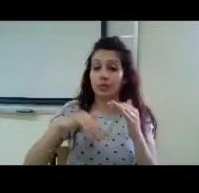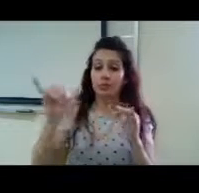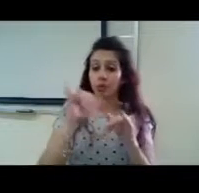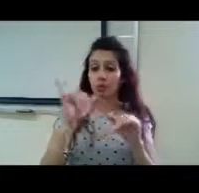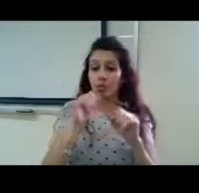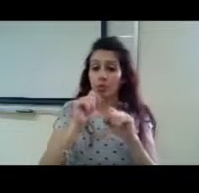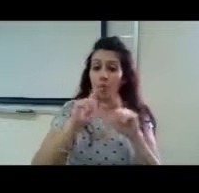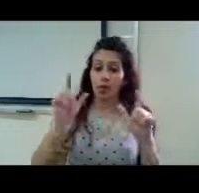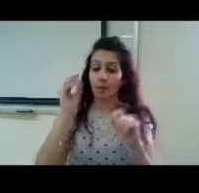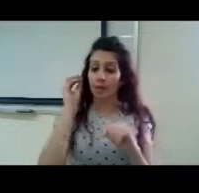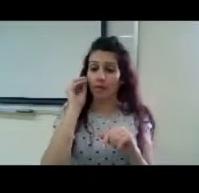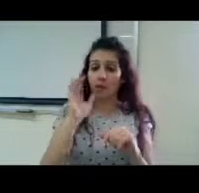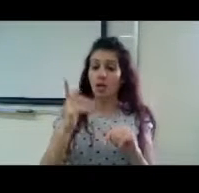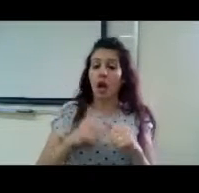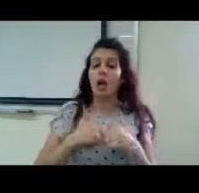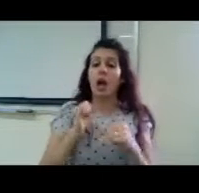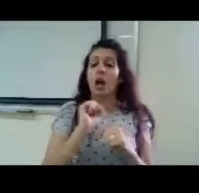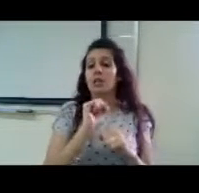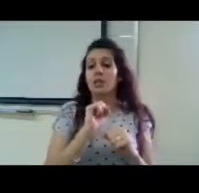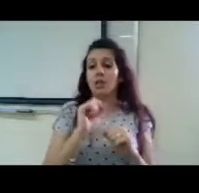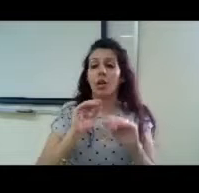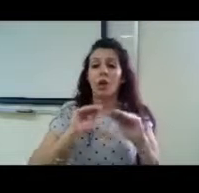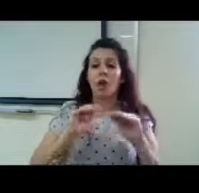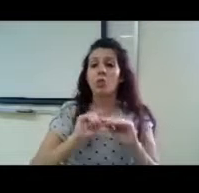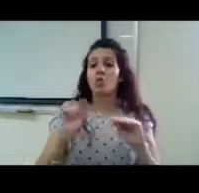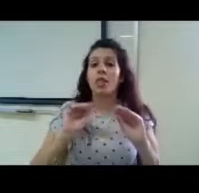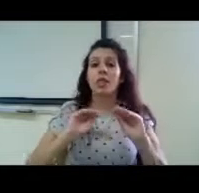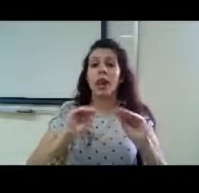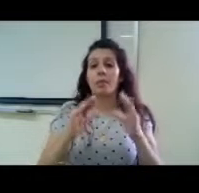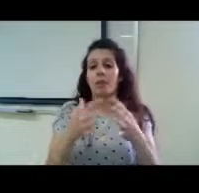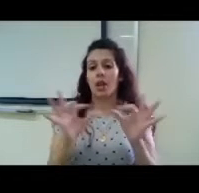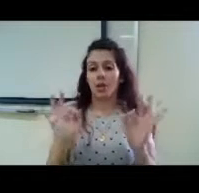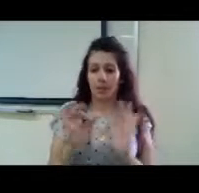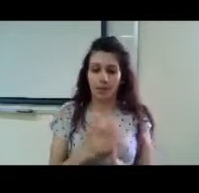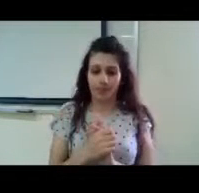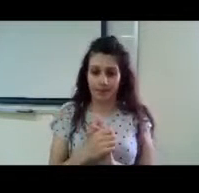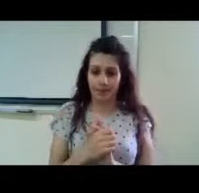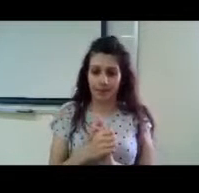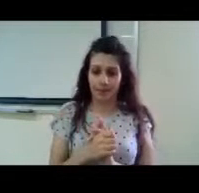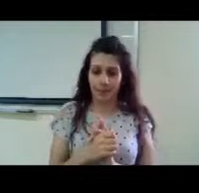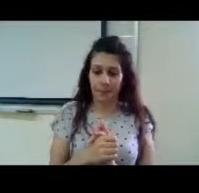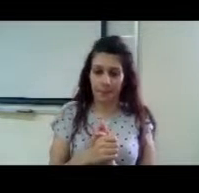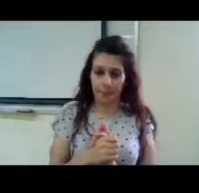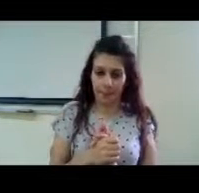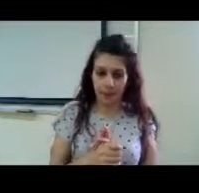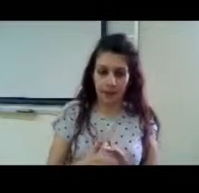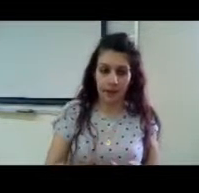Italian lil jamia vulnerable rock film autumn rain a severe pain the other